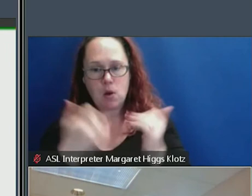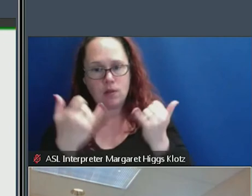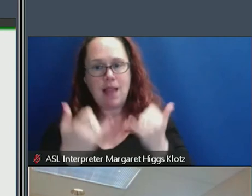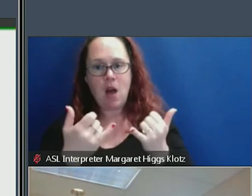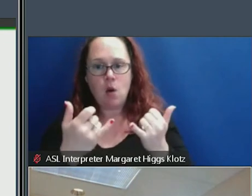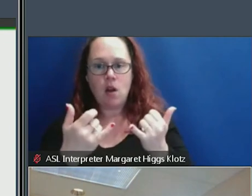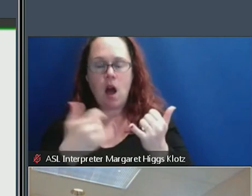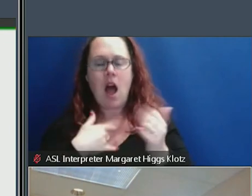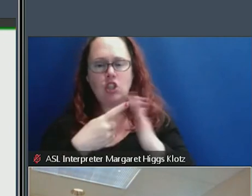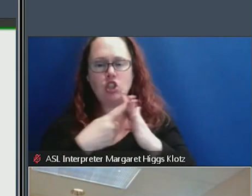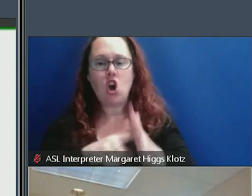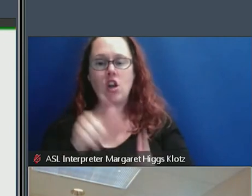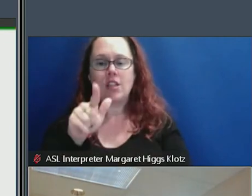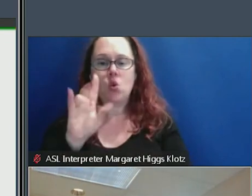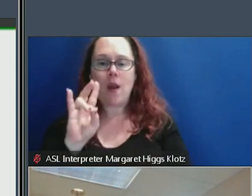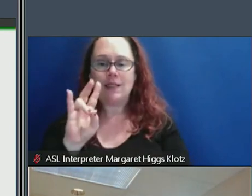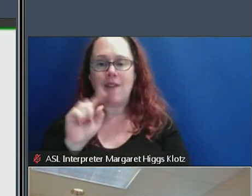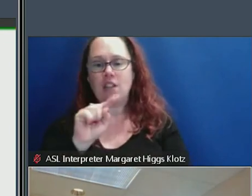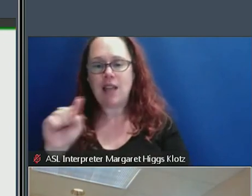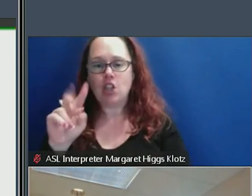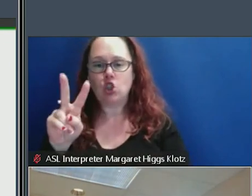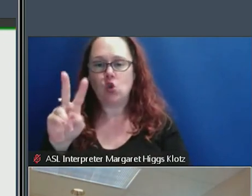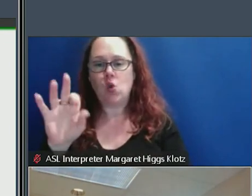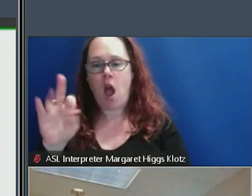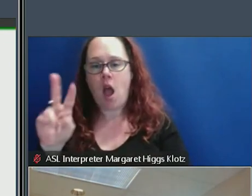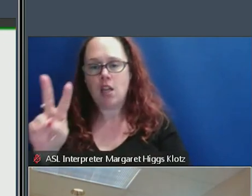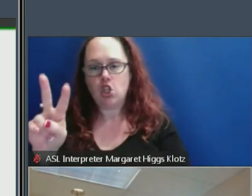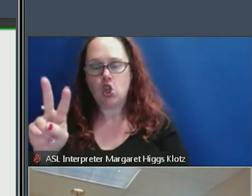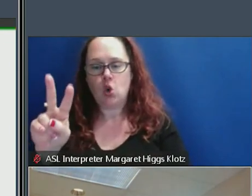I started in 27 dash two 92, Charlotte fruit buildings,